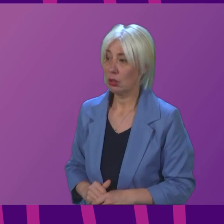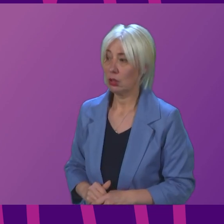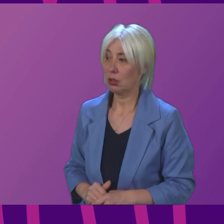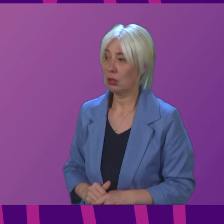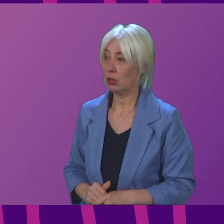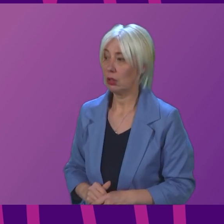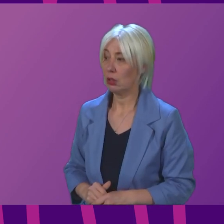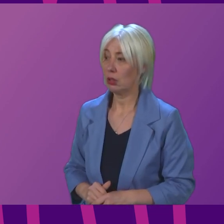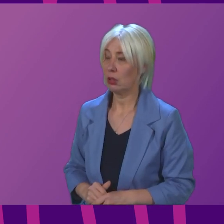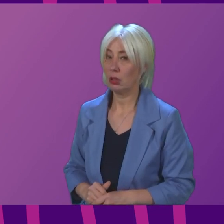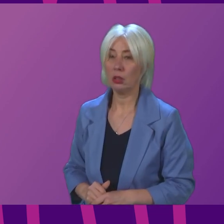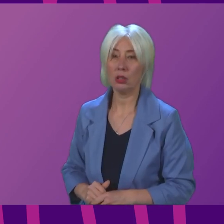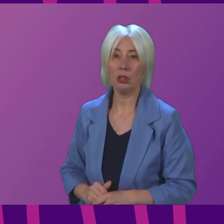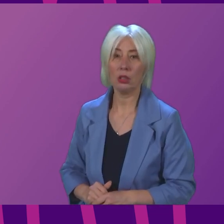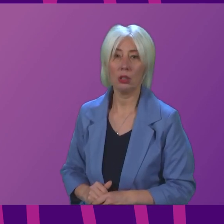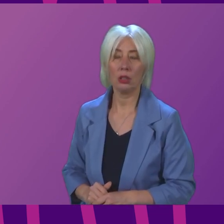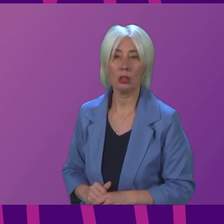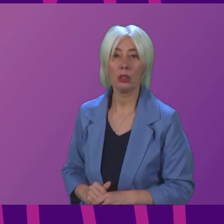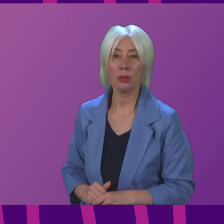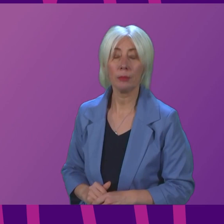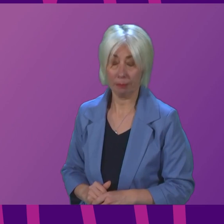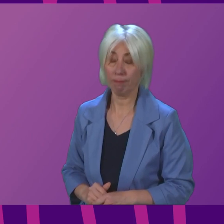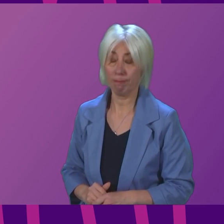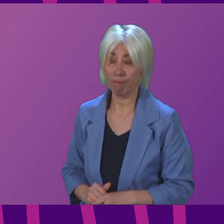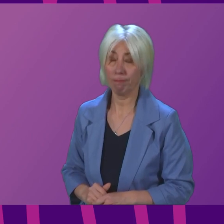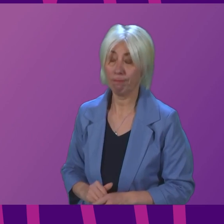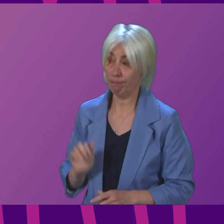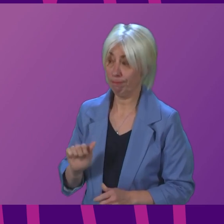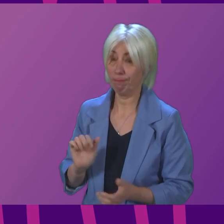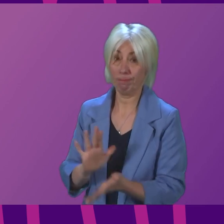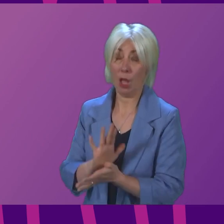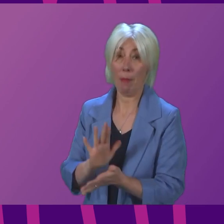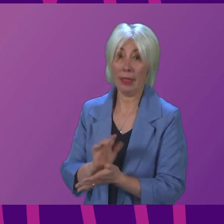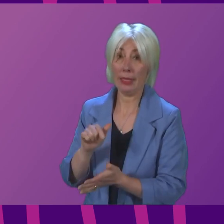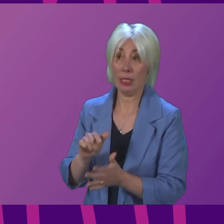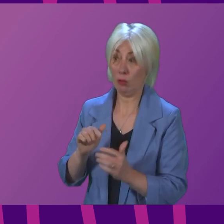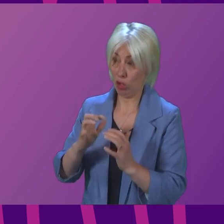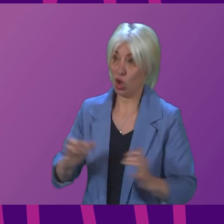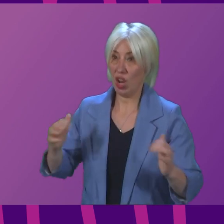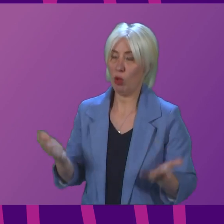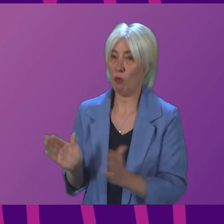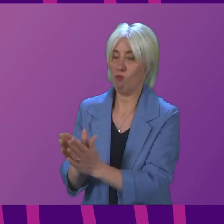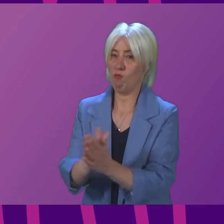Rayner? Yes. I am glad to hear the support from across the chamber for Angela Rayner.